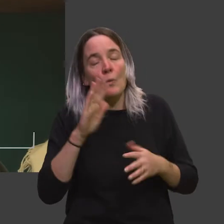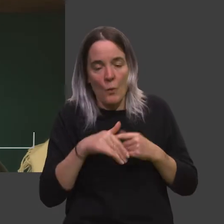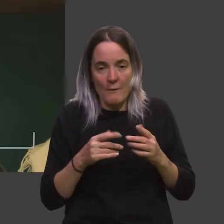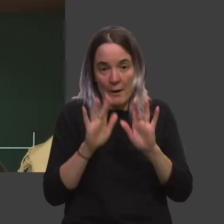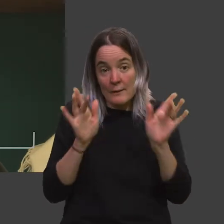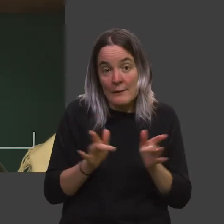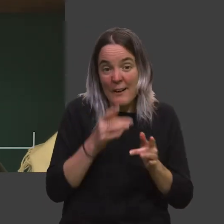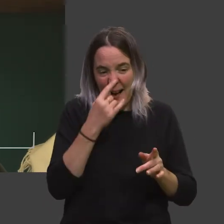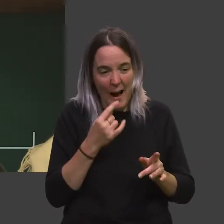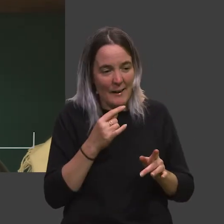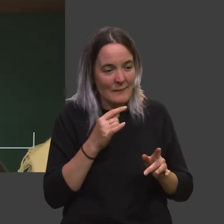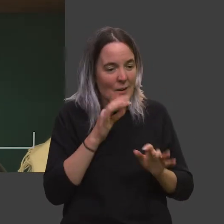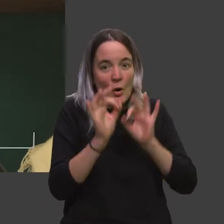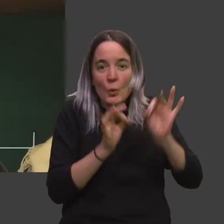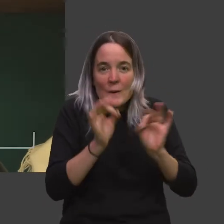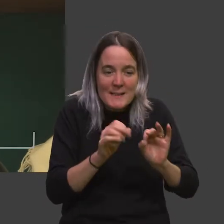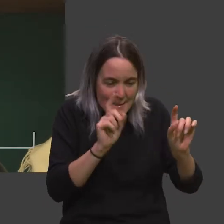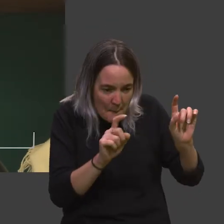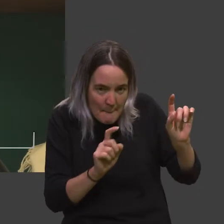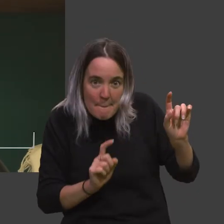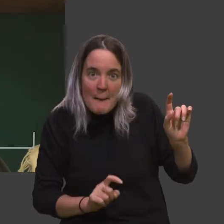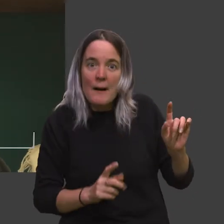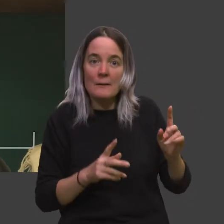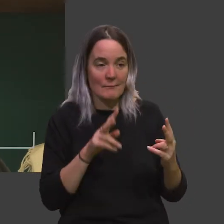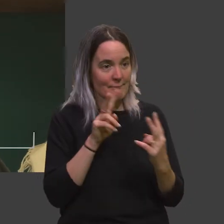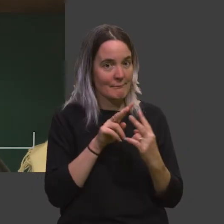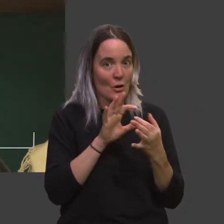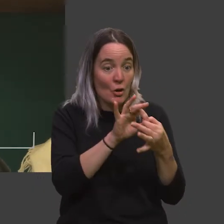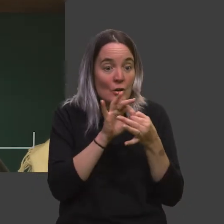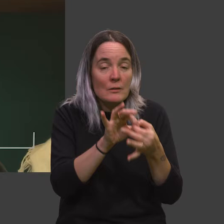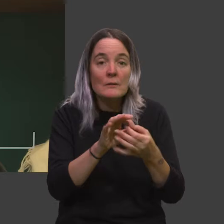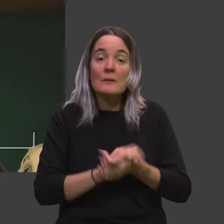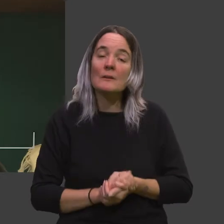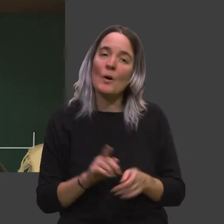Being able to have quizzes. Keeping in touch. And Welsh classes, too.